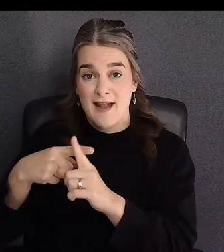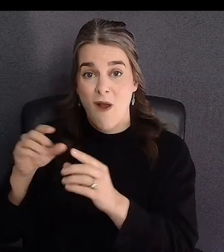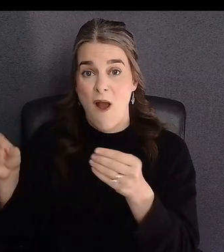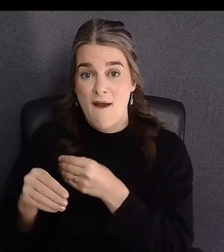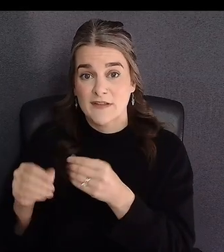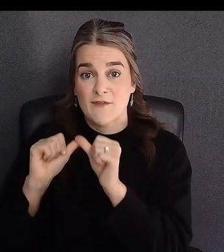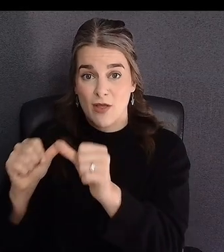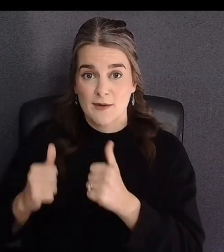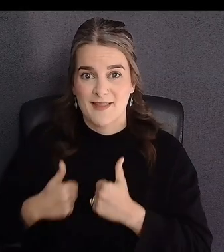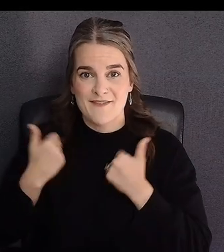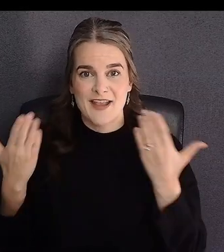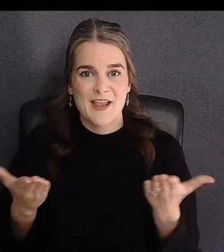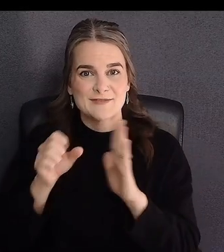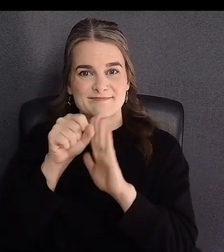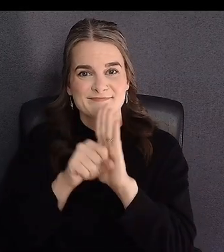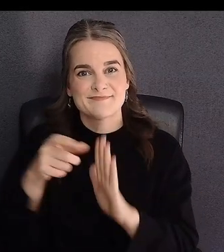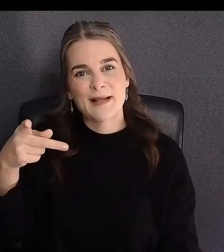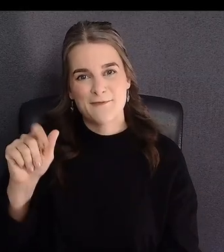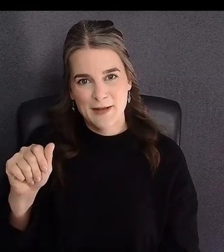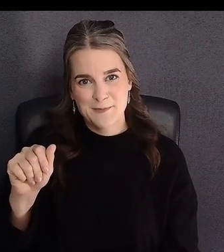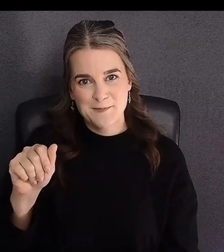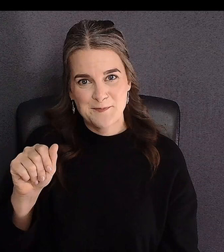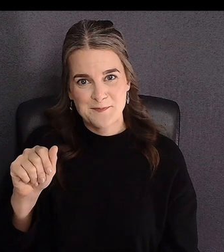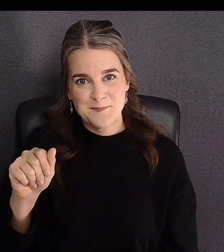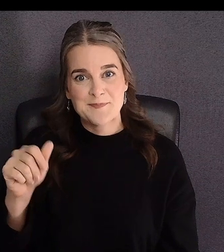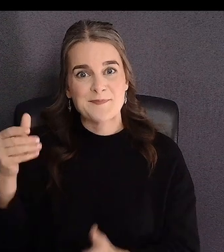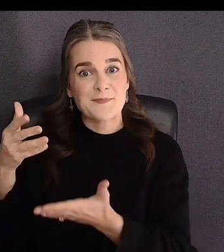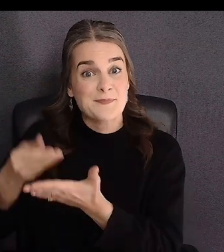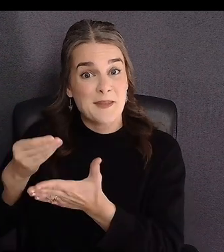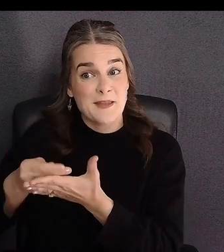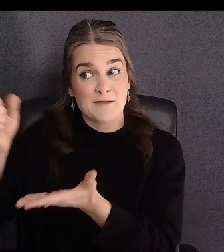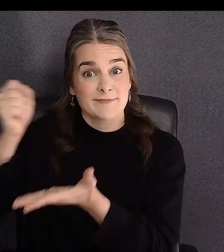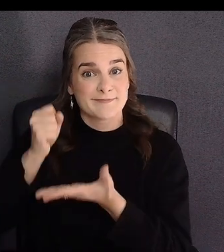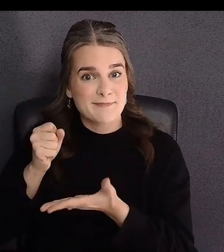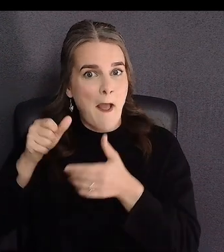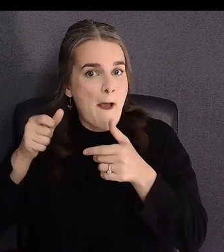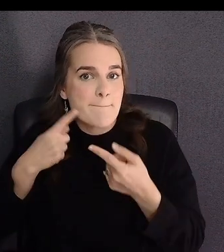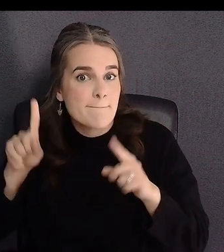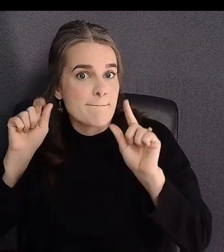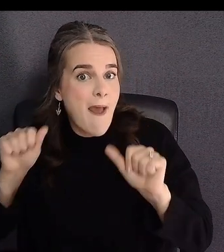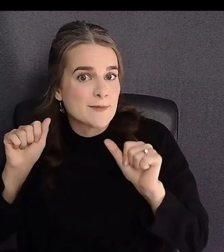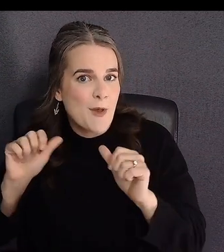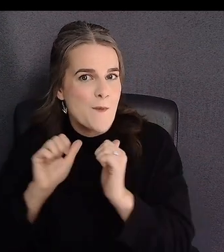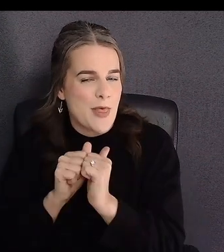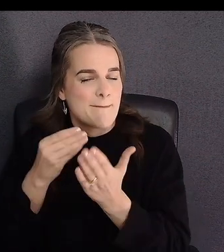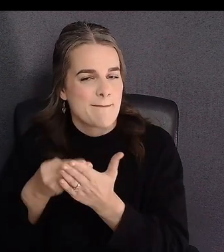in the Commonwealth of Pennsylvania. It's made possible through funding from the American Rescue Plan Act.